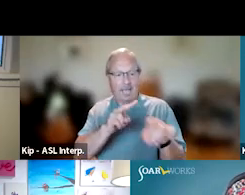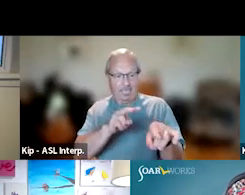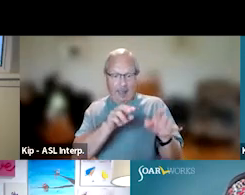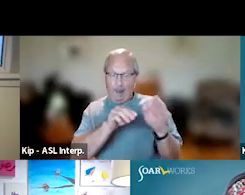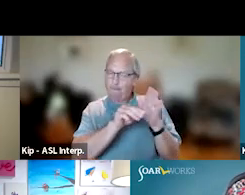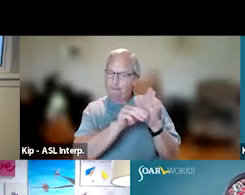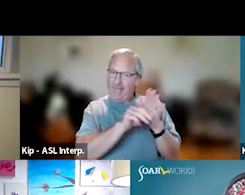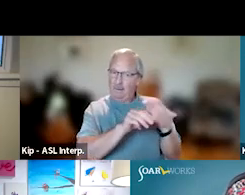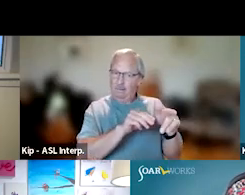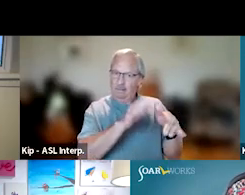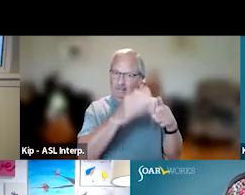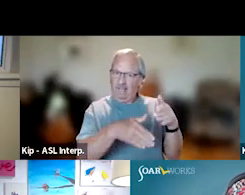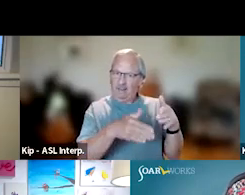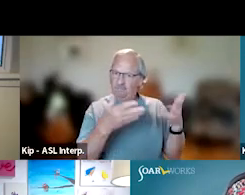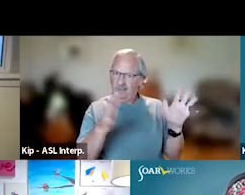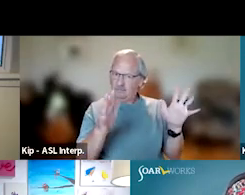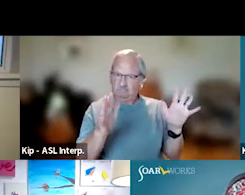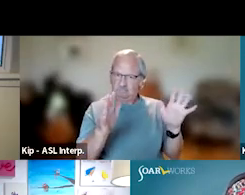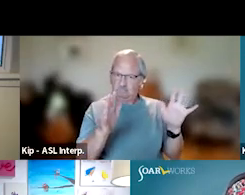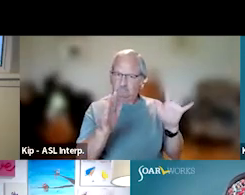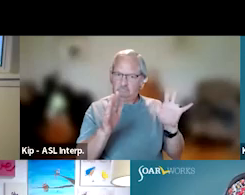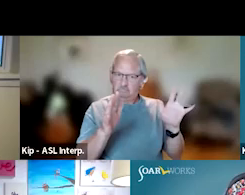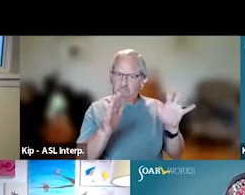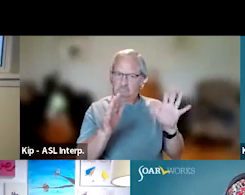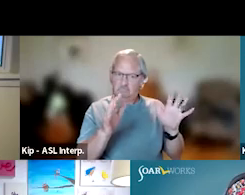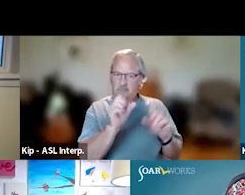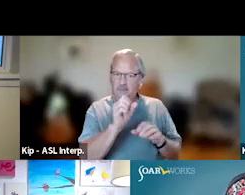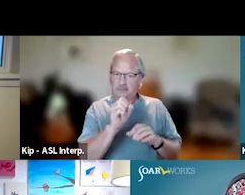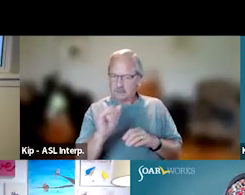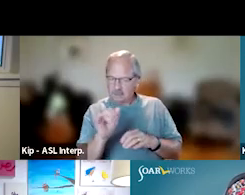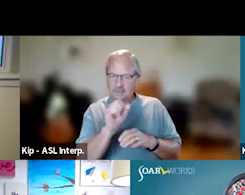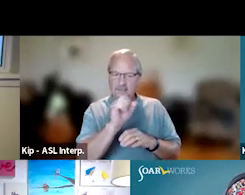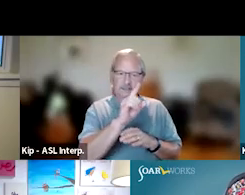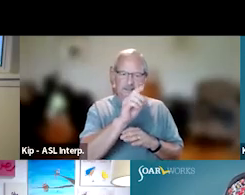SOAR assistance for SSI and SSDI applications is not ending.